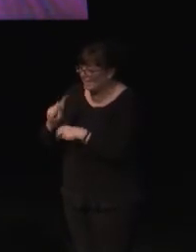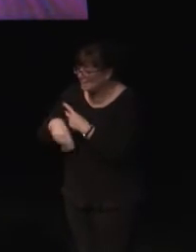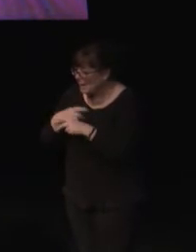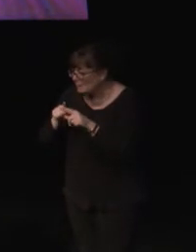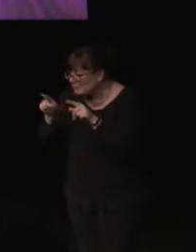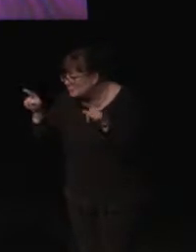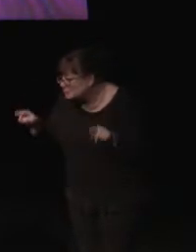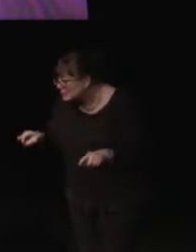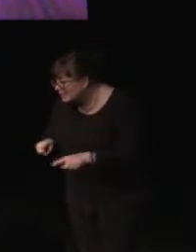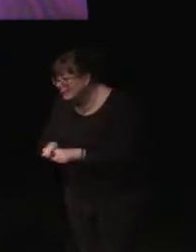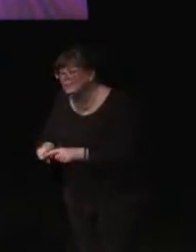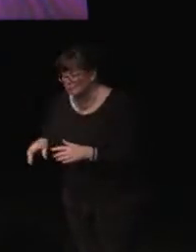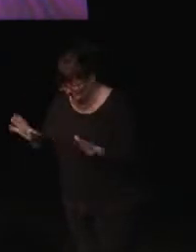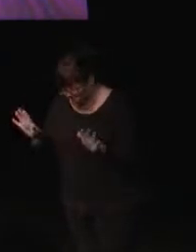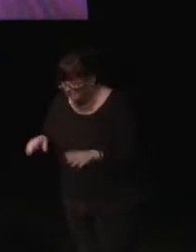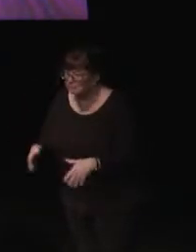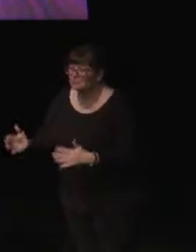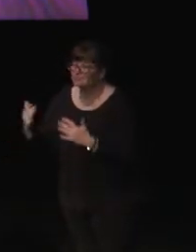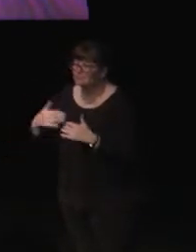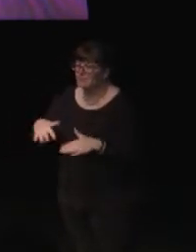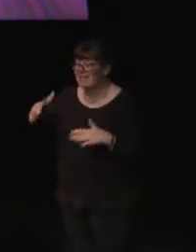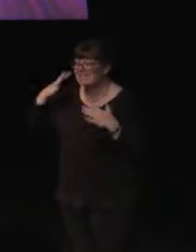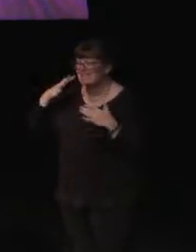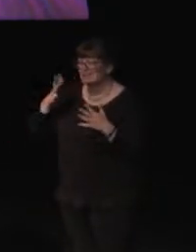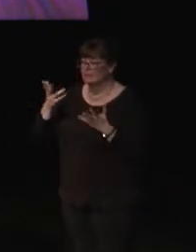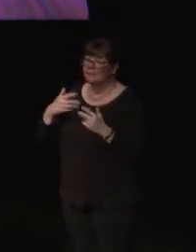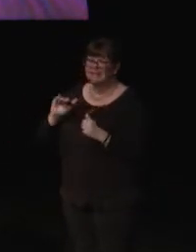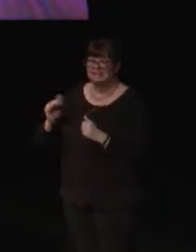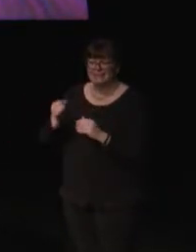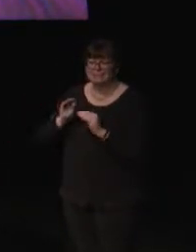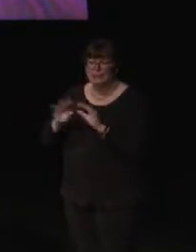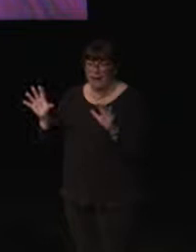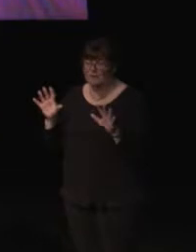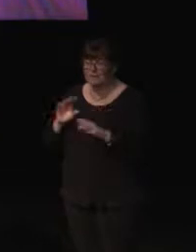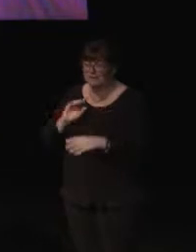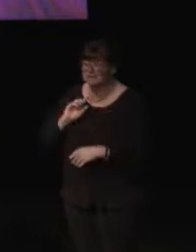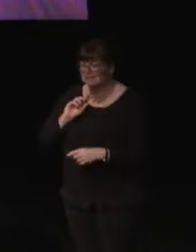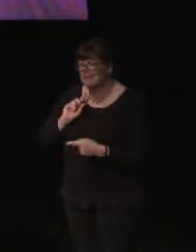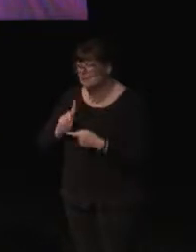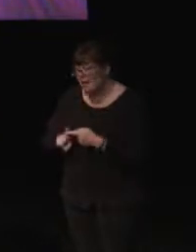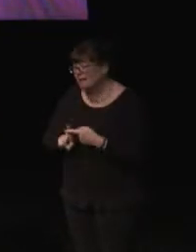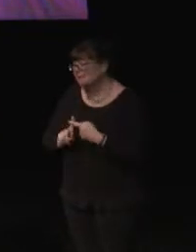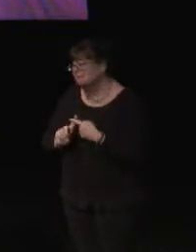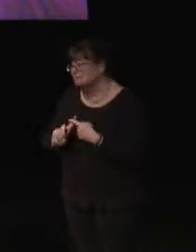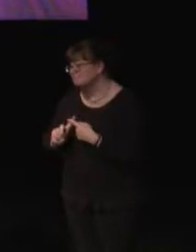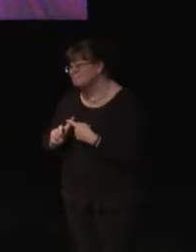Another thing. This sounds obvious until it isn't. Make sure that the text is visible